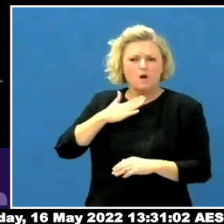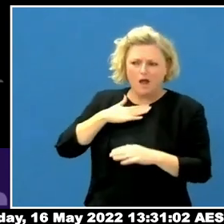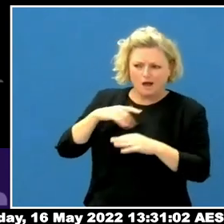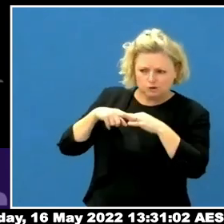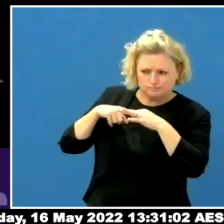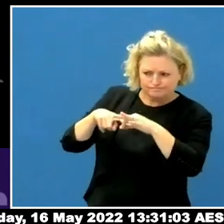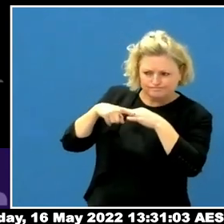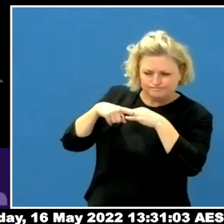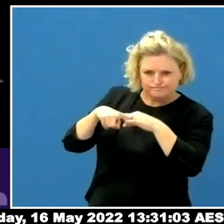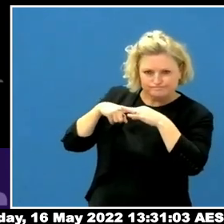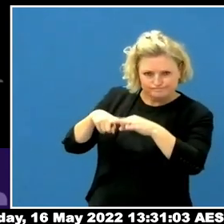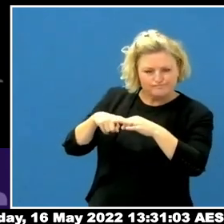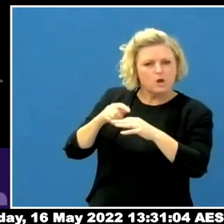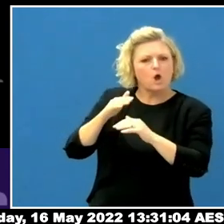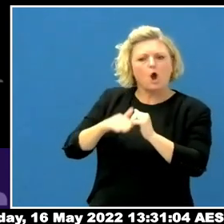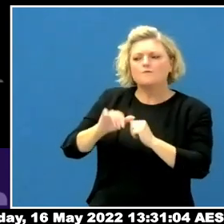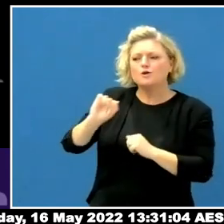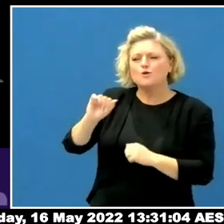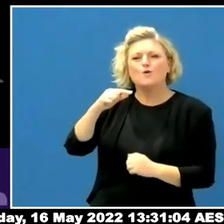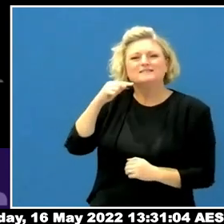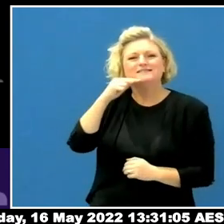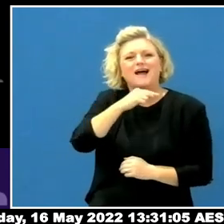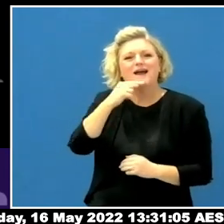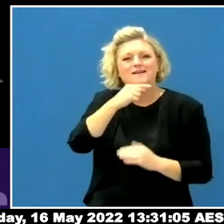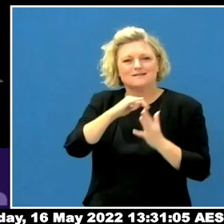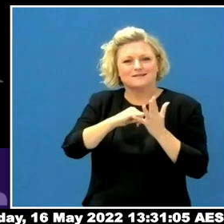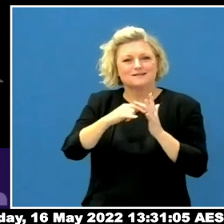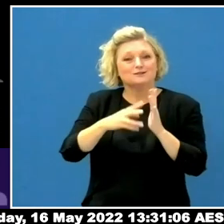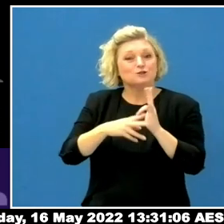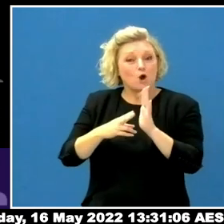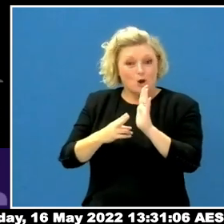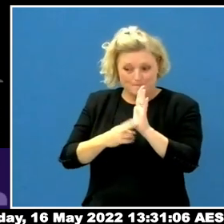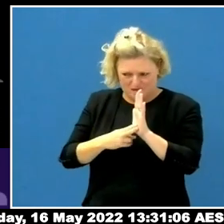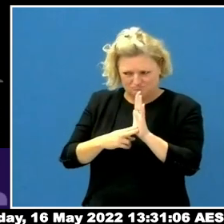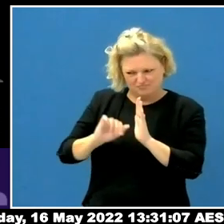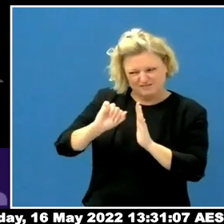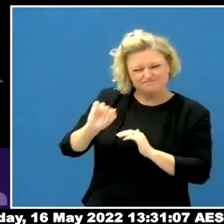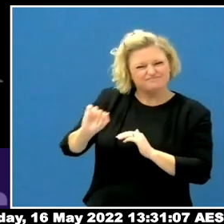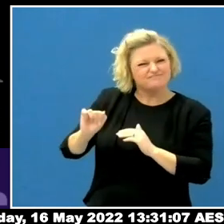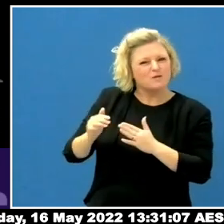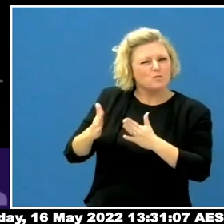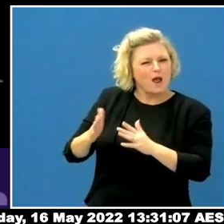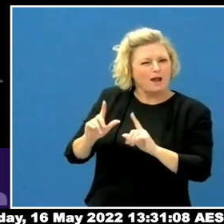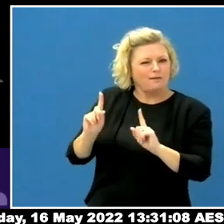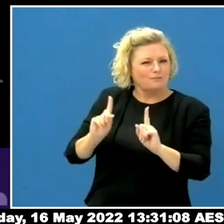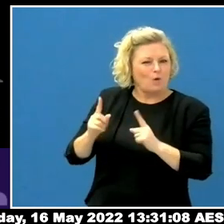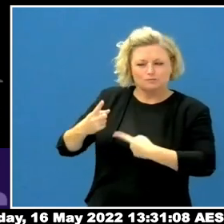Simon is - he's got quite a few disabilities.